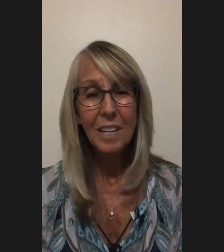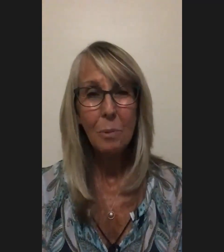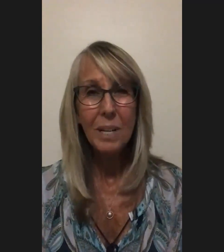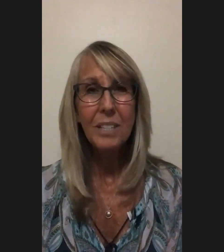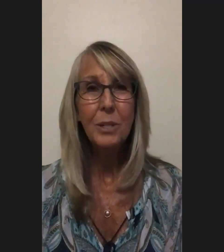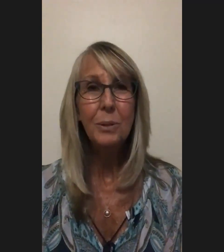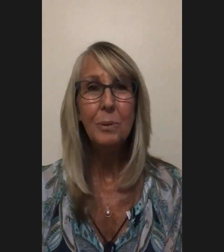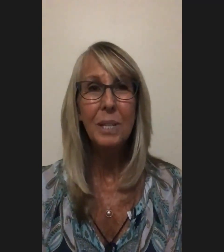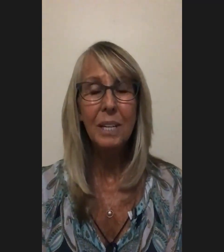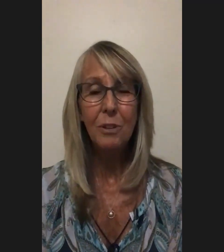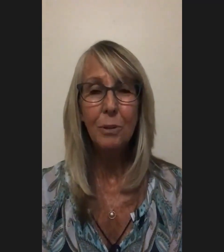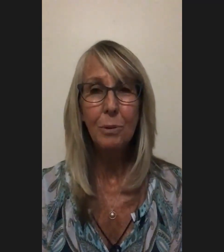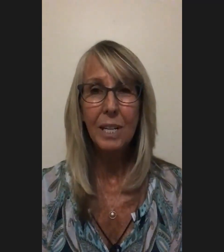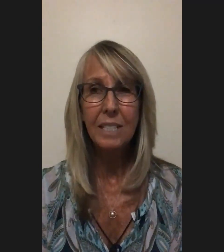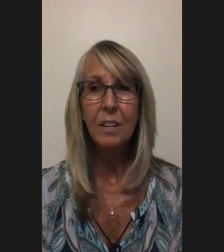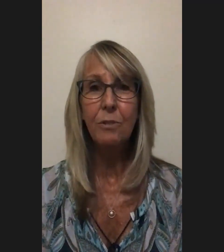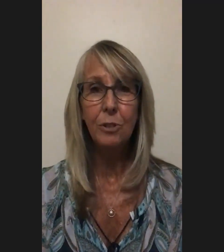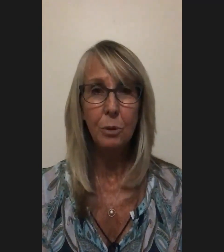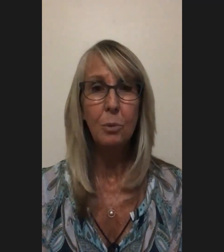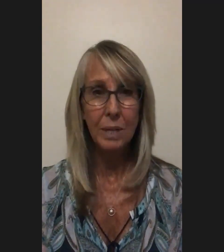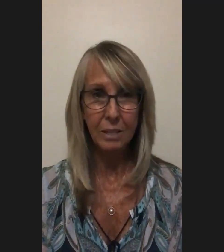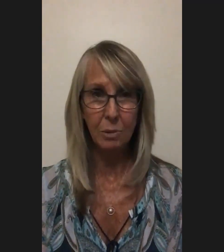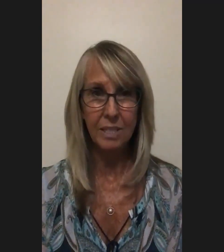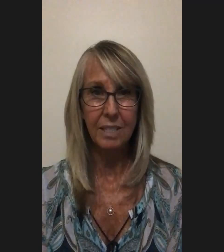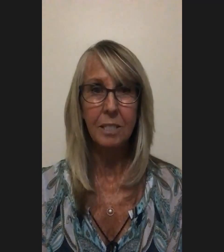first I wanted to give you just a few resources.